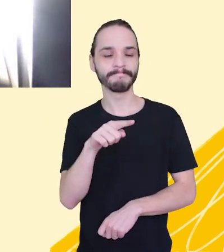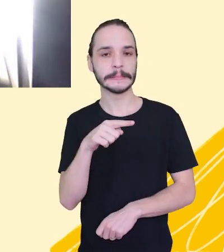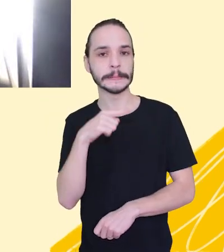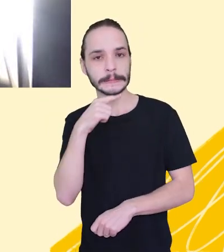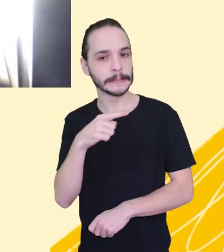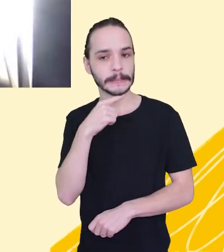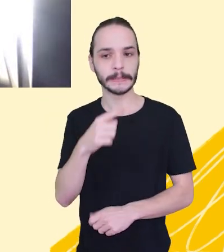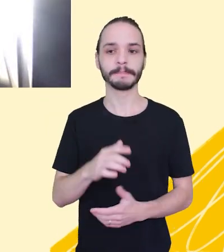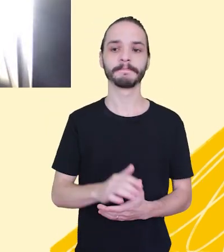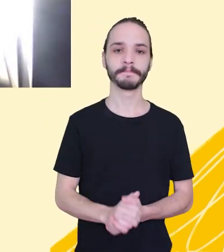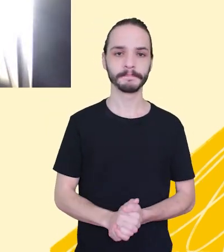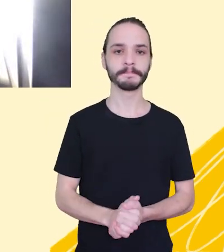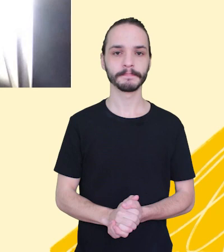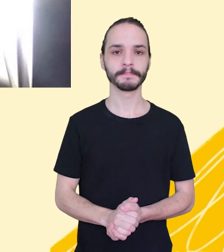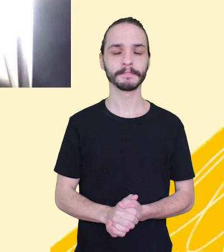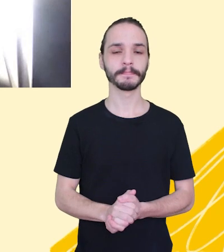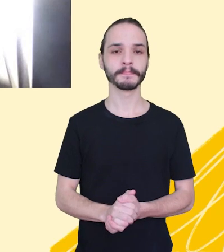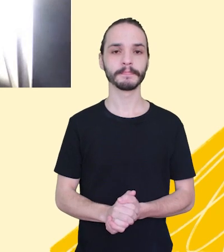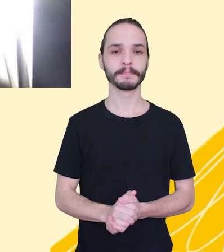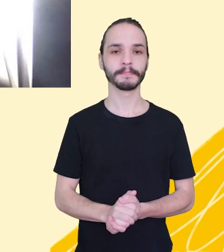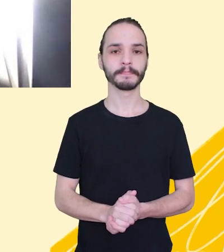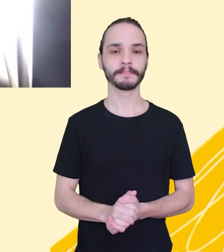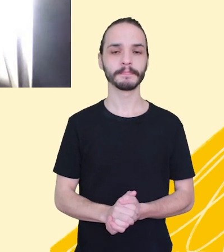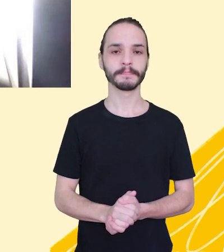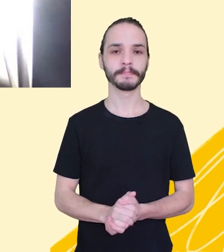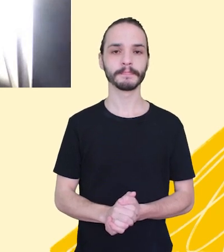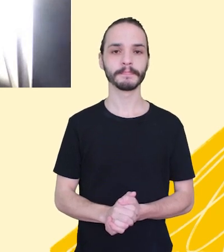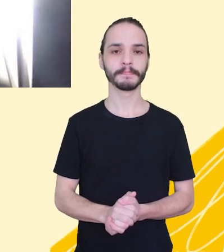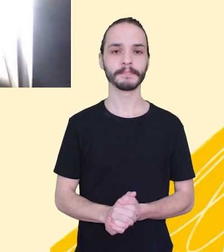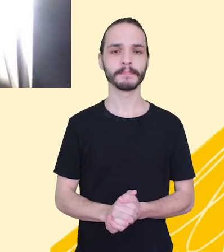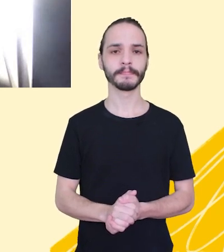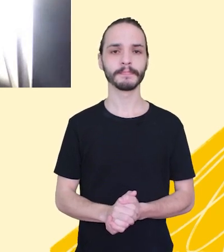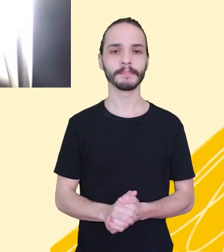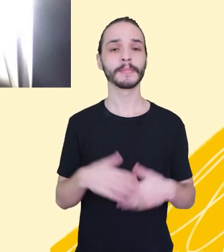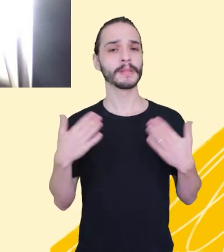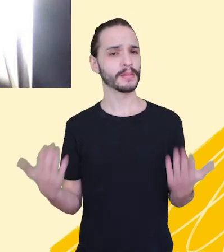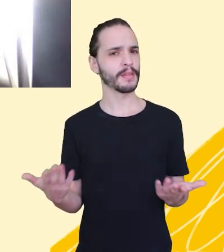So the decisive thing for me is what is on the paper.